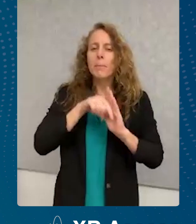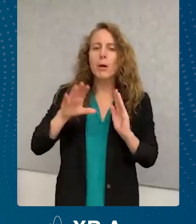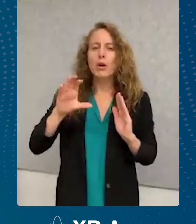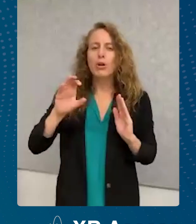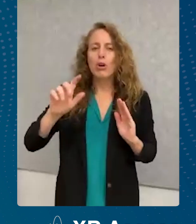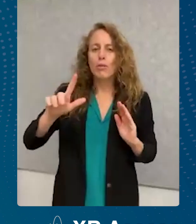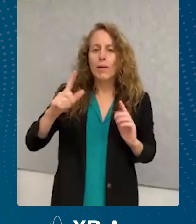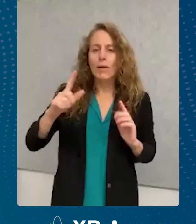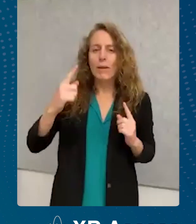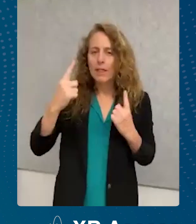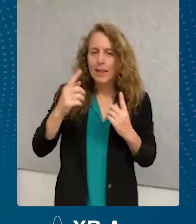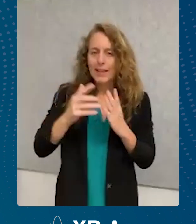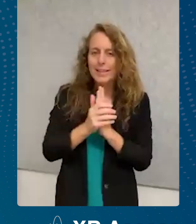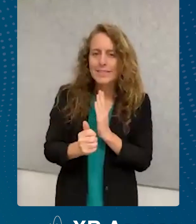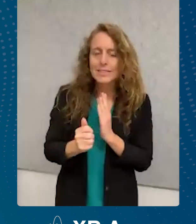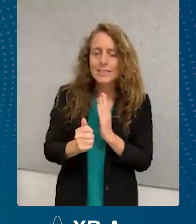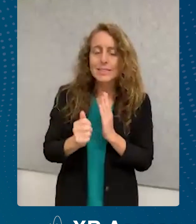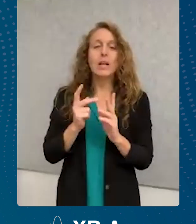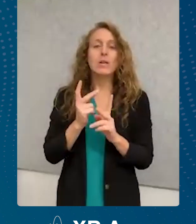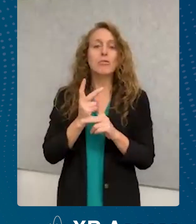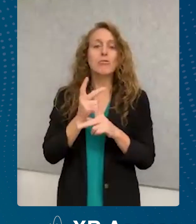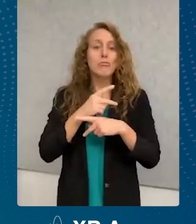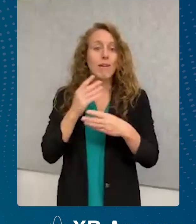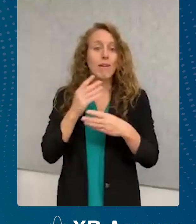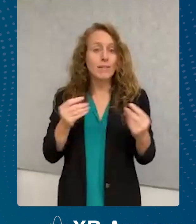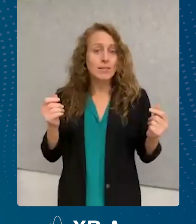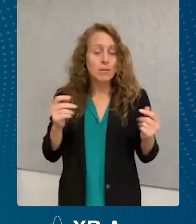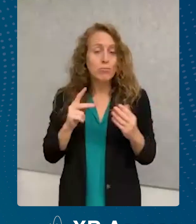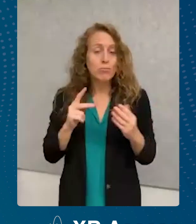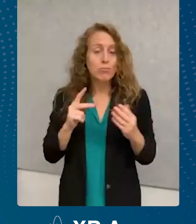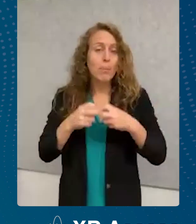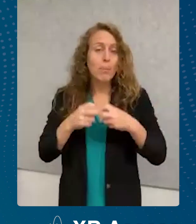skills, and even learn about the methods and tools being